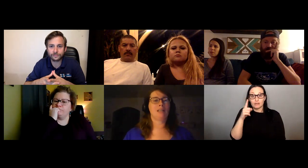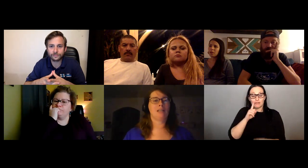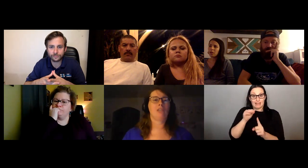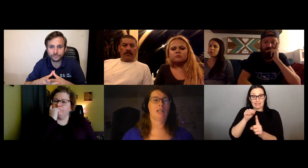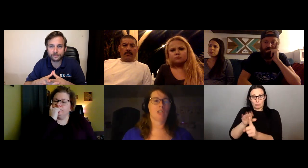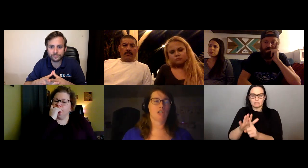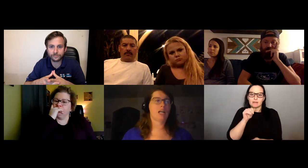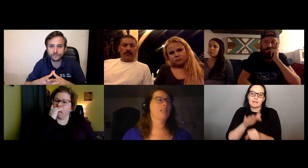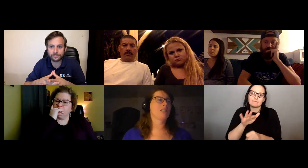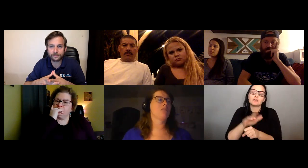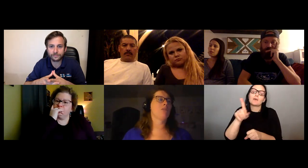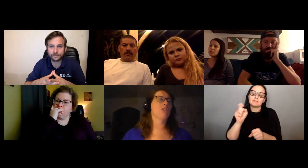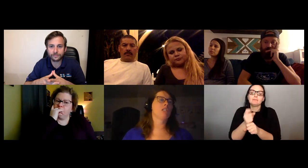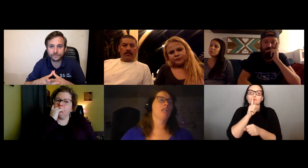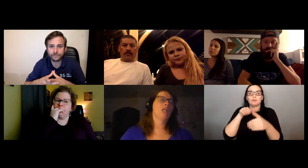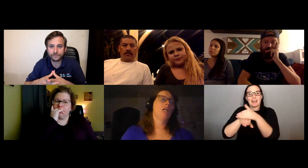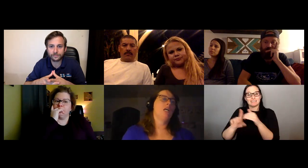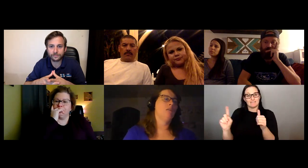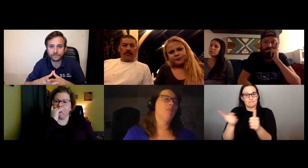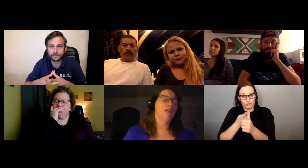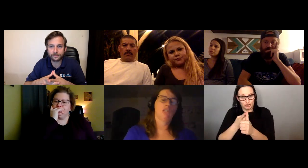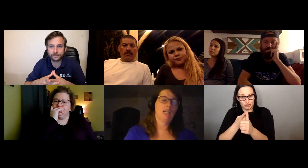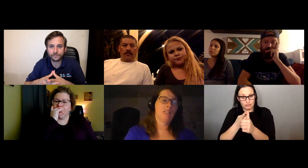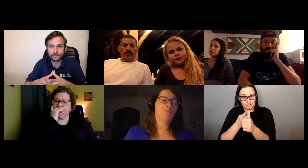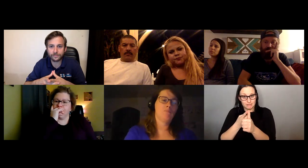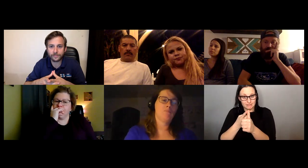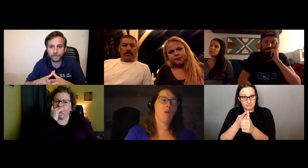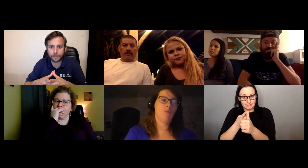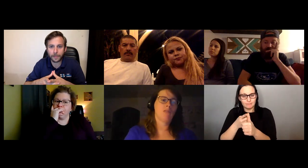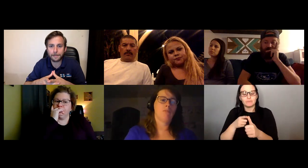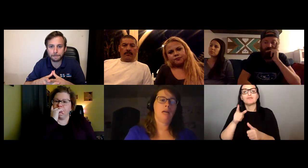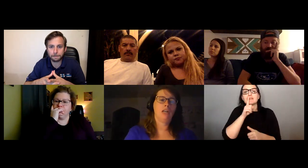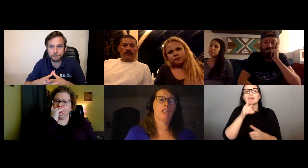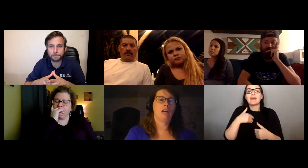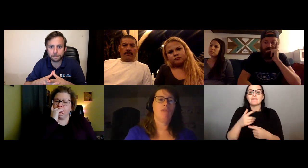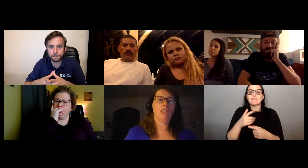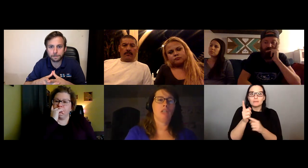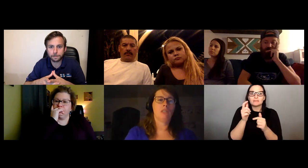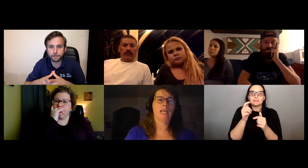got to ensure access first um and she has moments of barriers